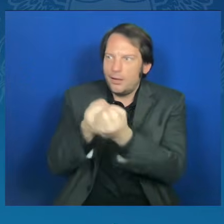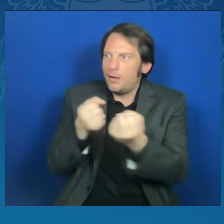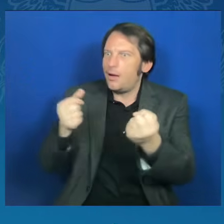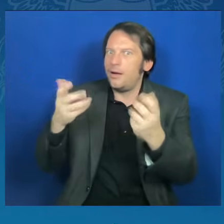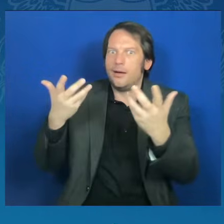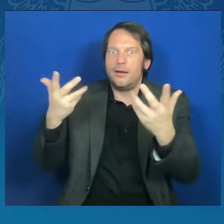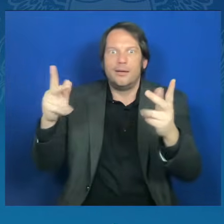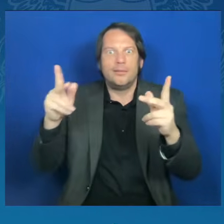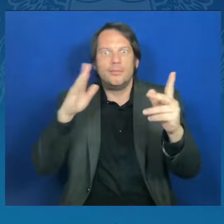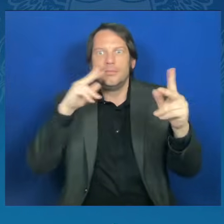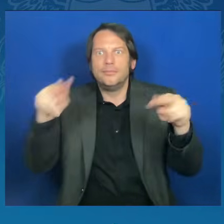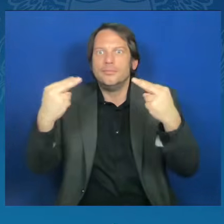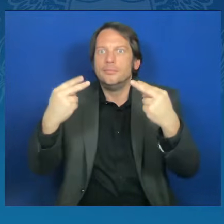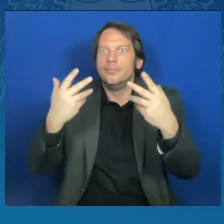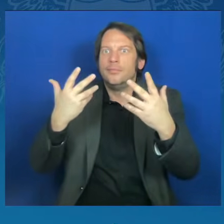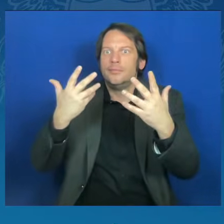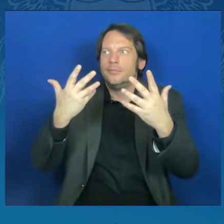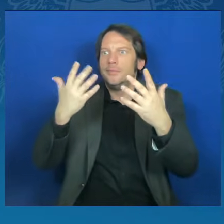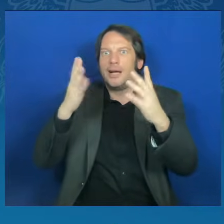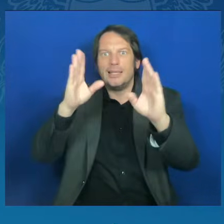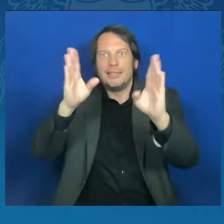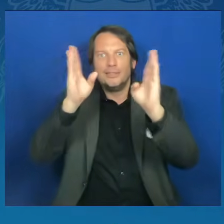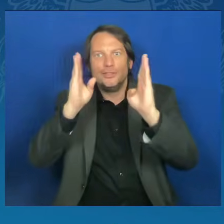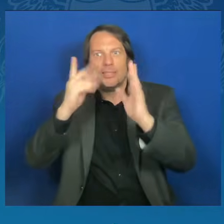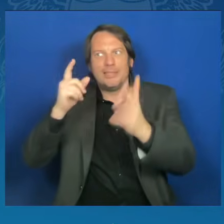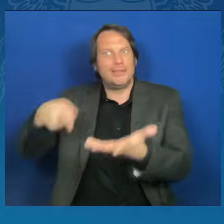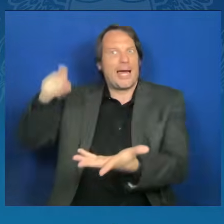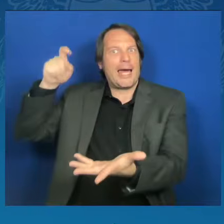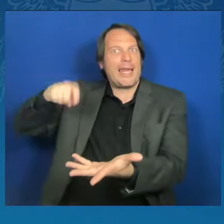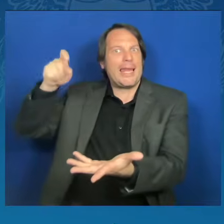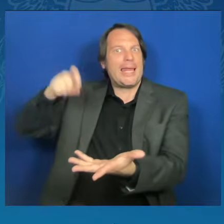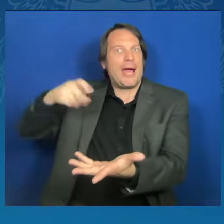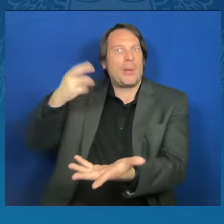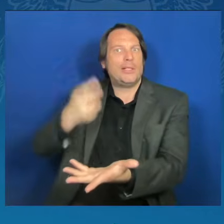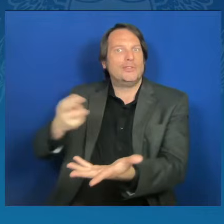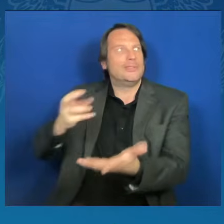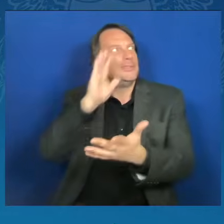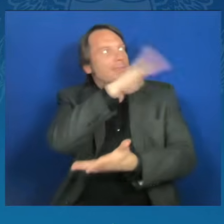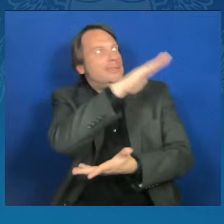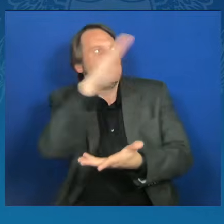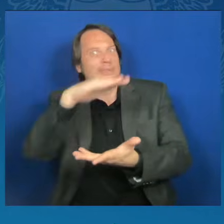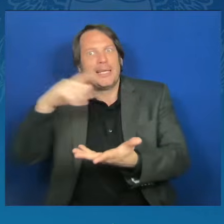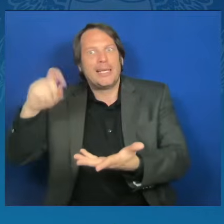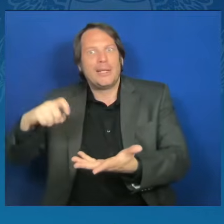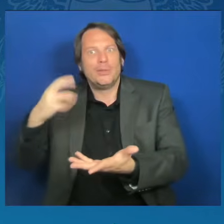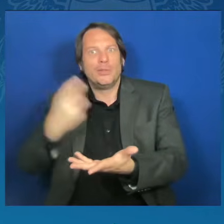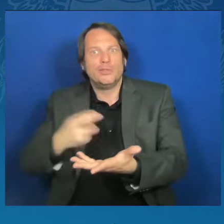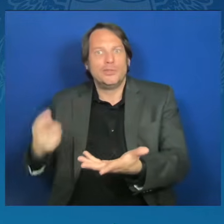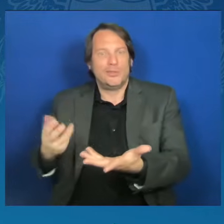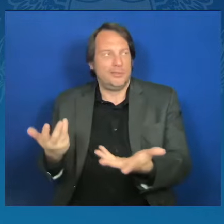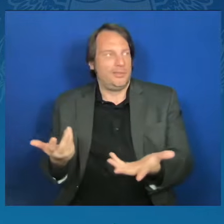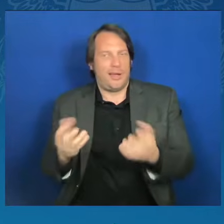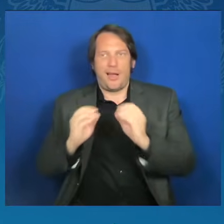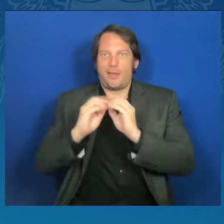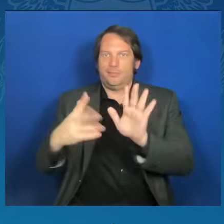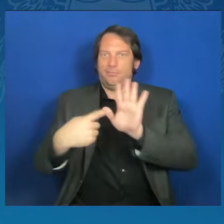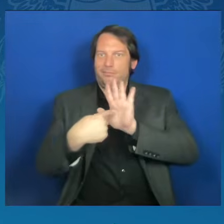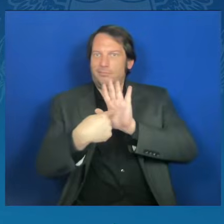It is testament to the innovation that is occurring right here and the need, then, for us to, from Washington,